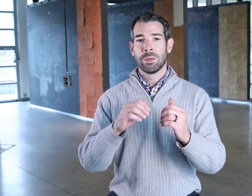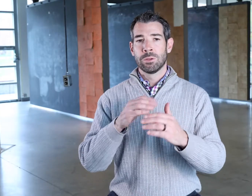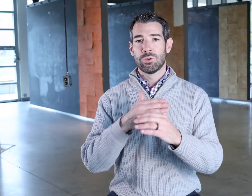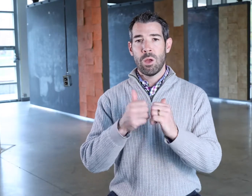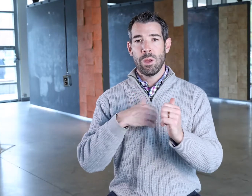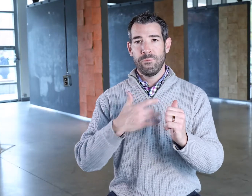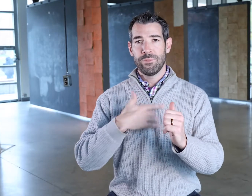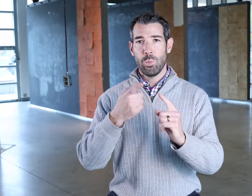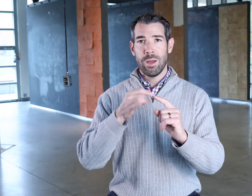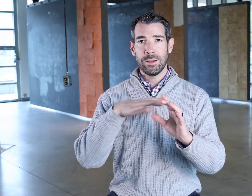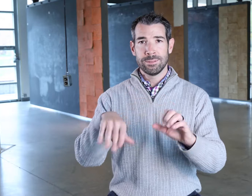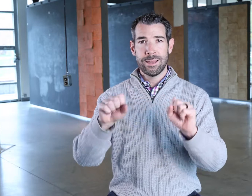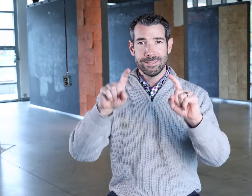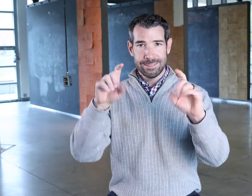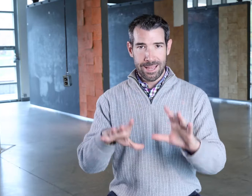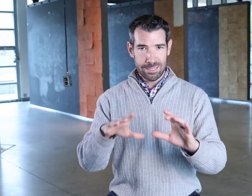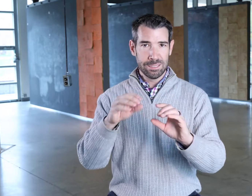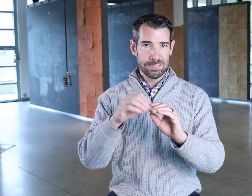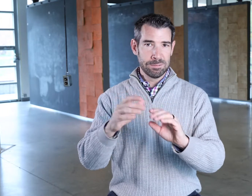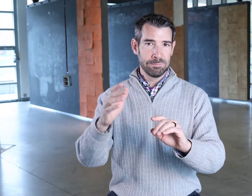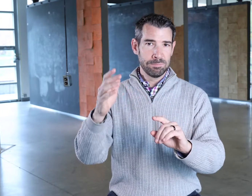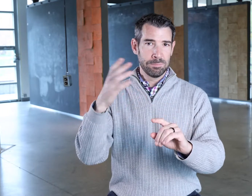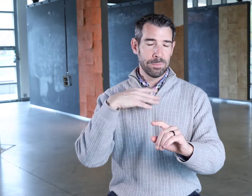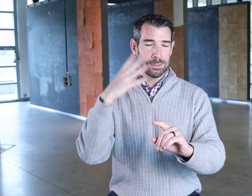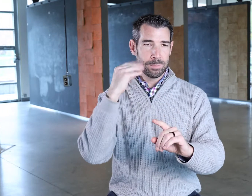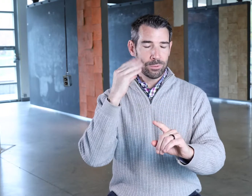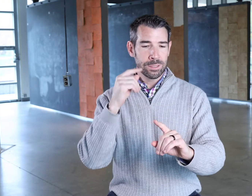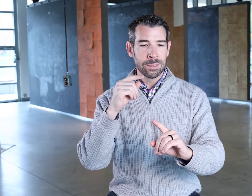In terms of test taking, looking back on my testing experience,